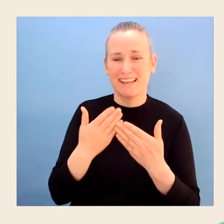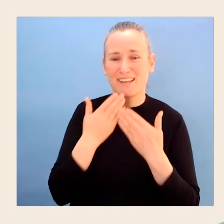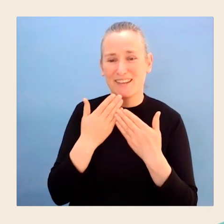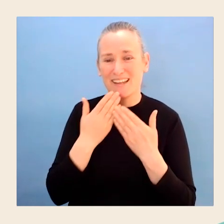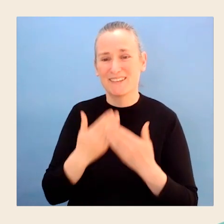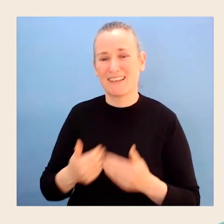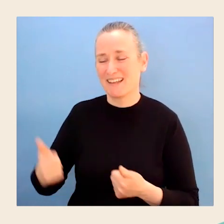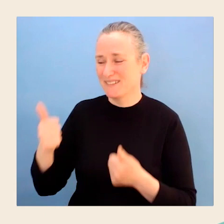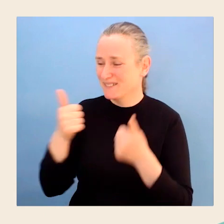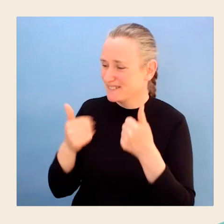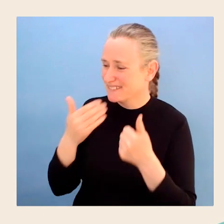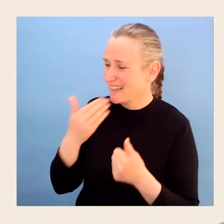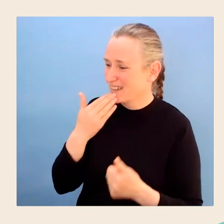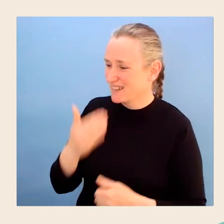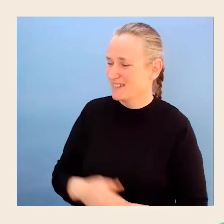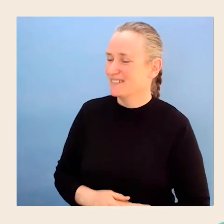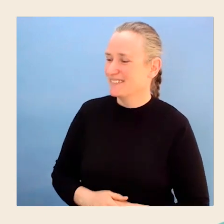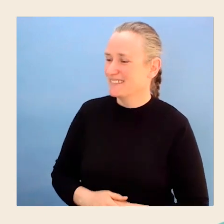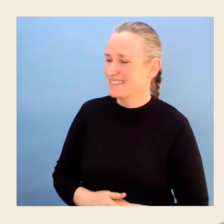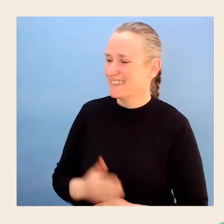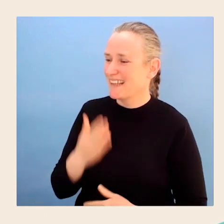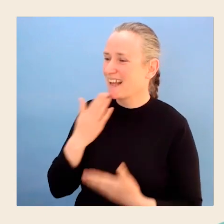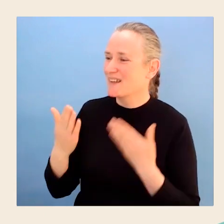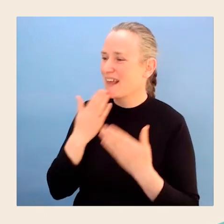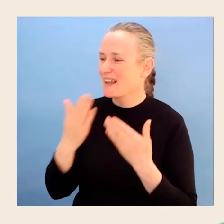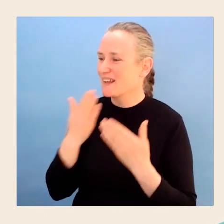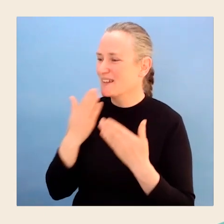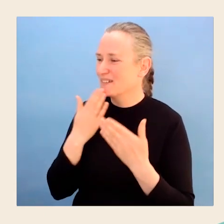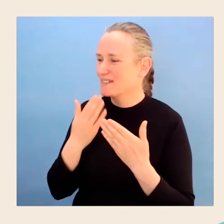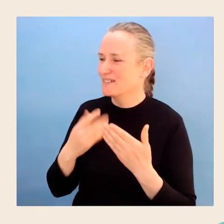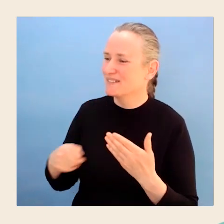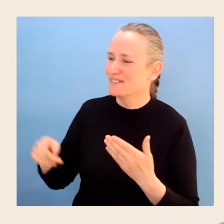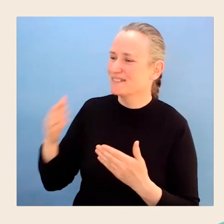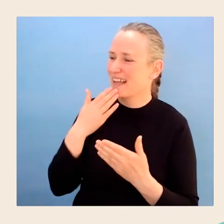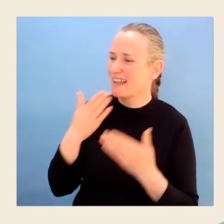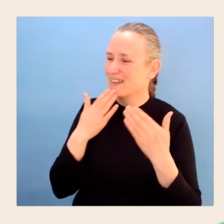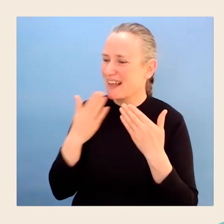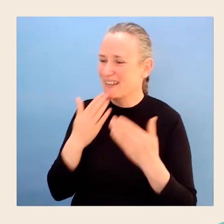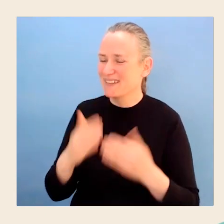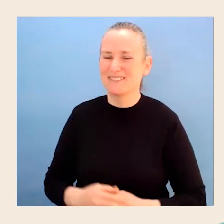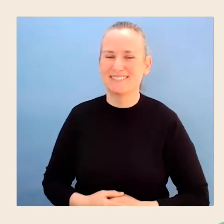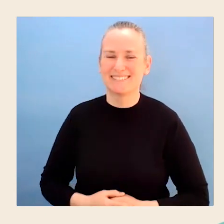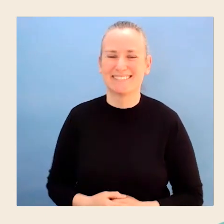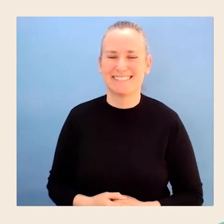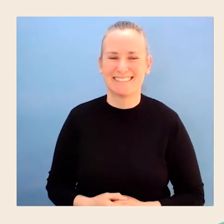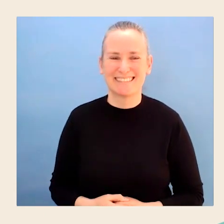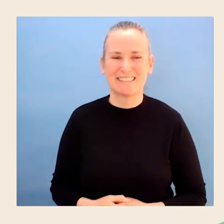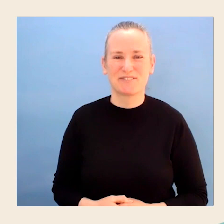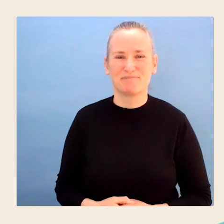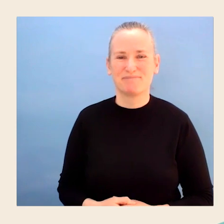Thank you, Jody. ALICE WONG: Love you, thank you. Thank you Alice. Thanks, Jody. Bye.